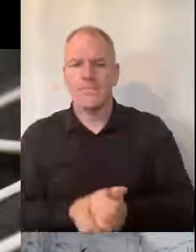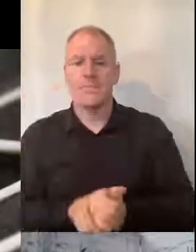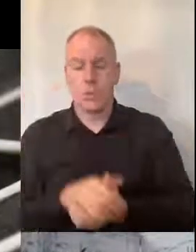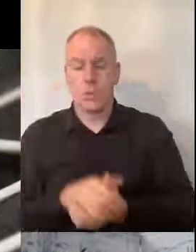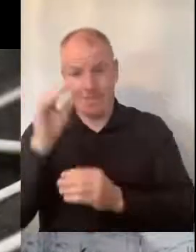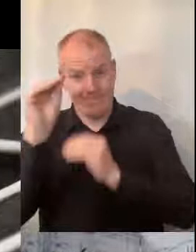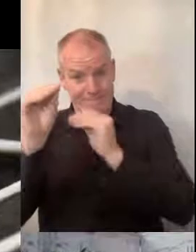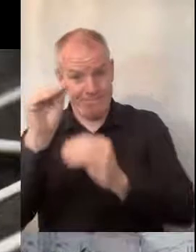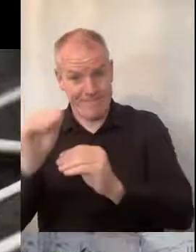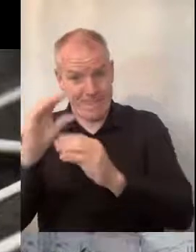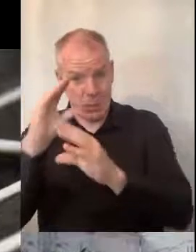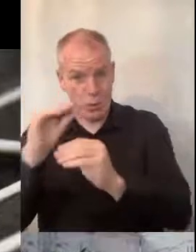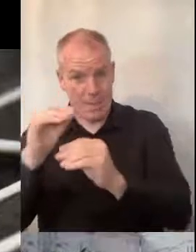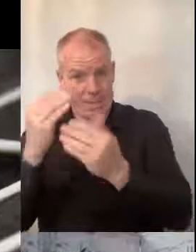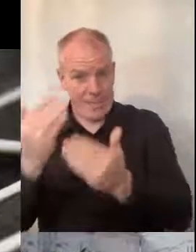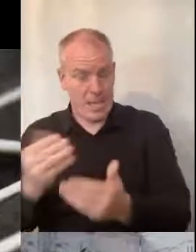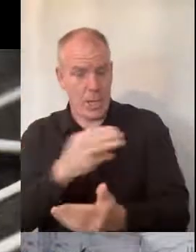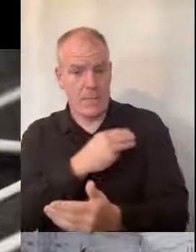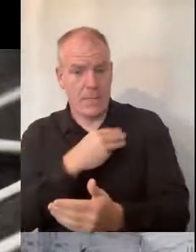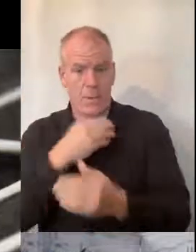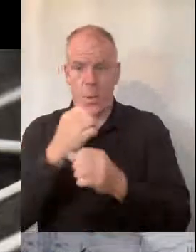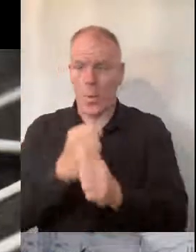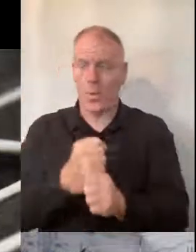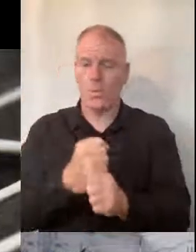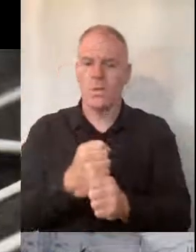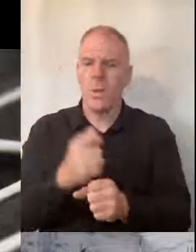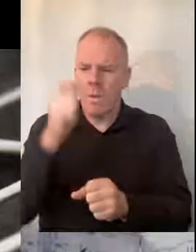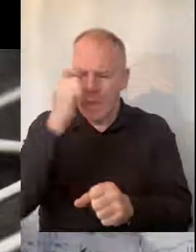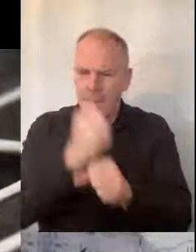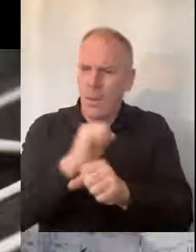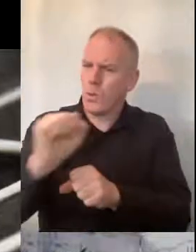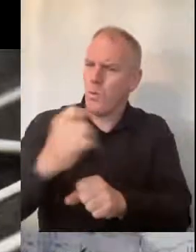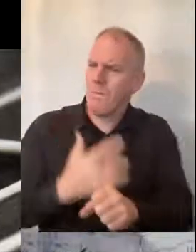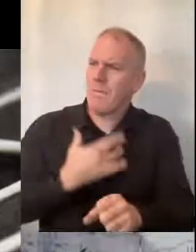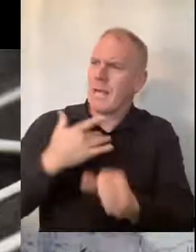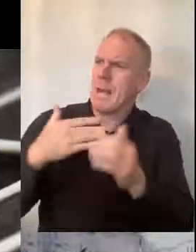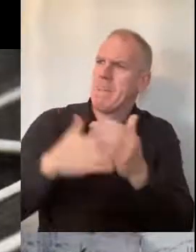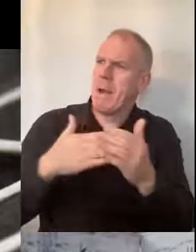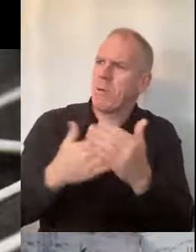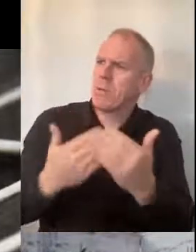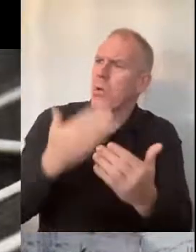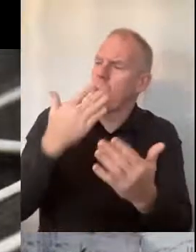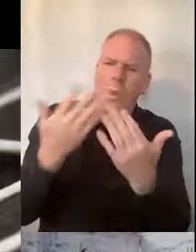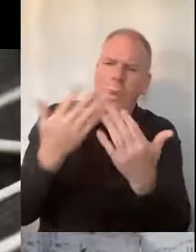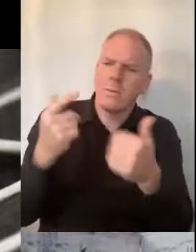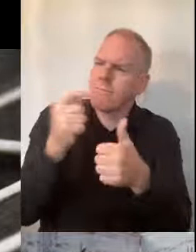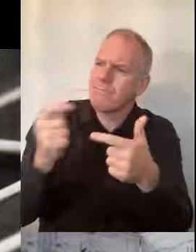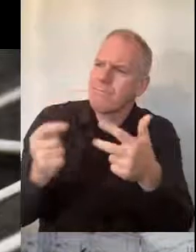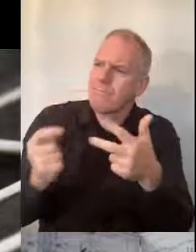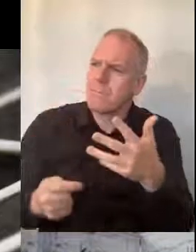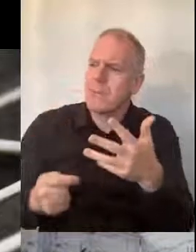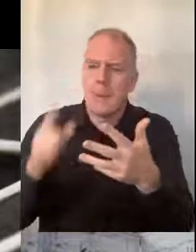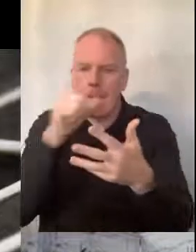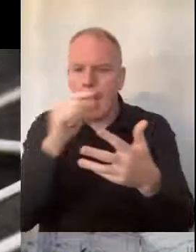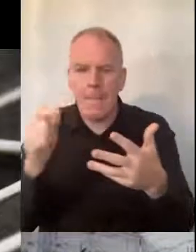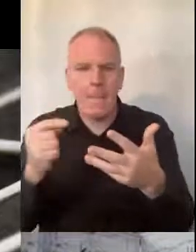the chat there a second, I'll just pause and think about what are the barriers to learning, what like what, what would be a barrier for any learner.